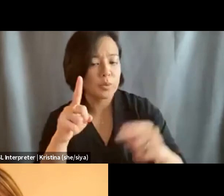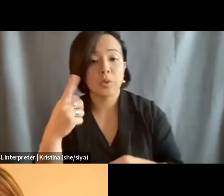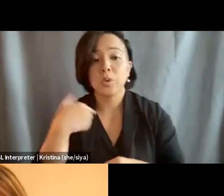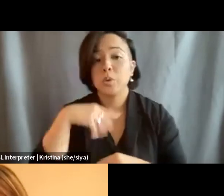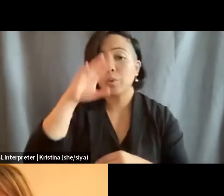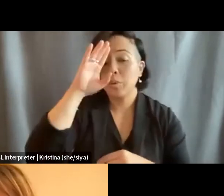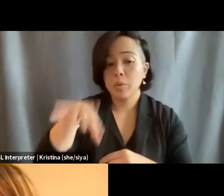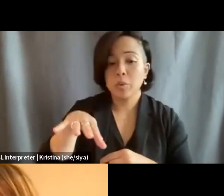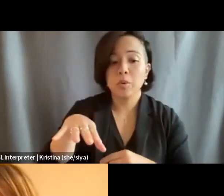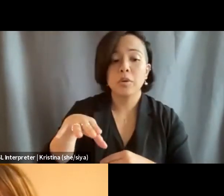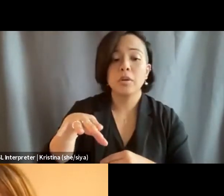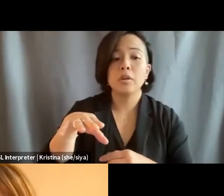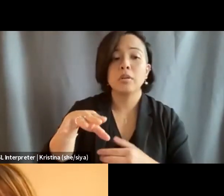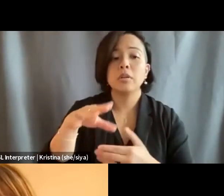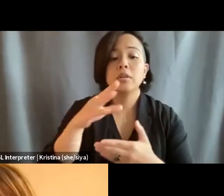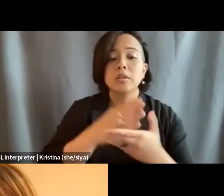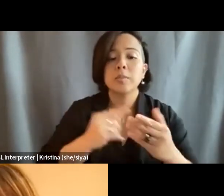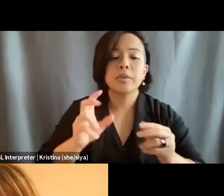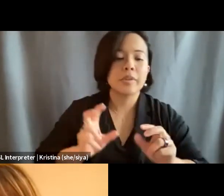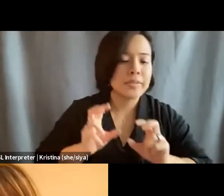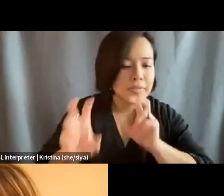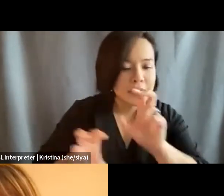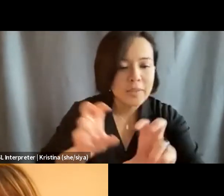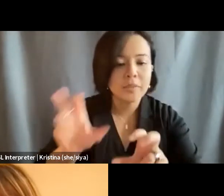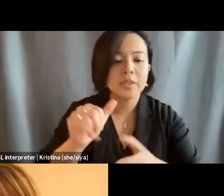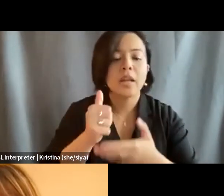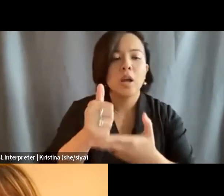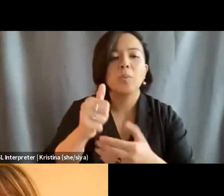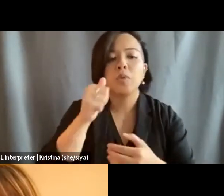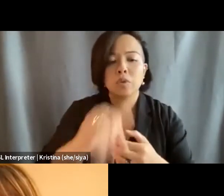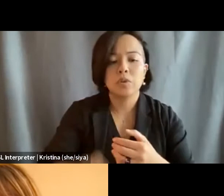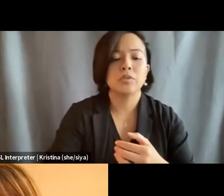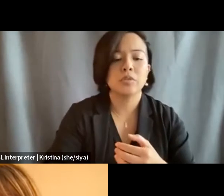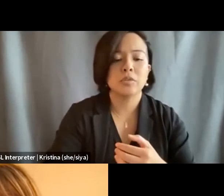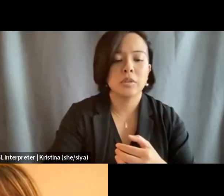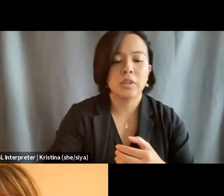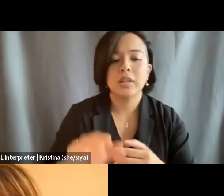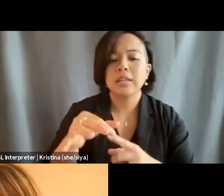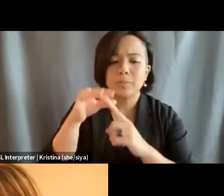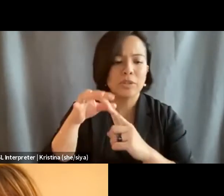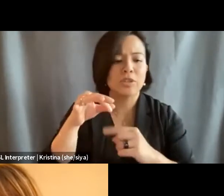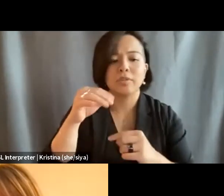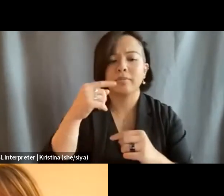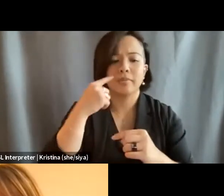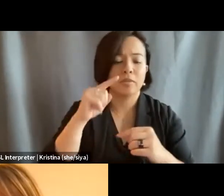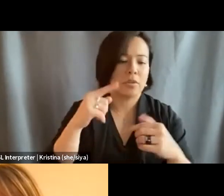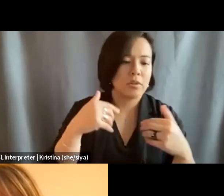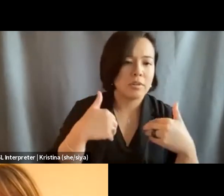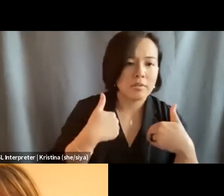girls state in school. Yet,